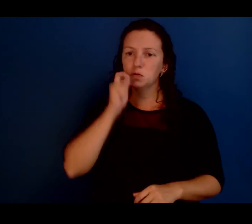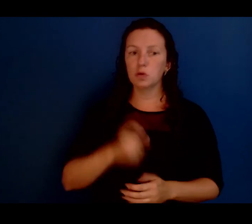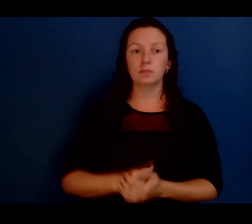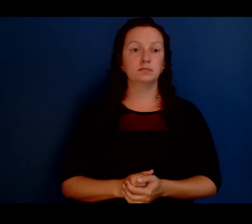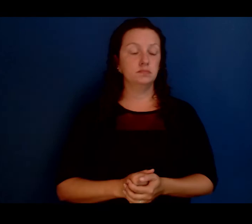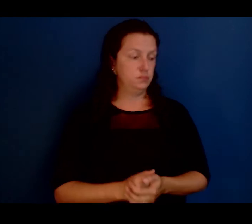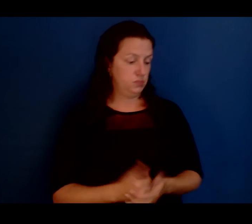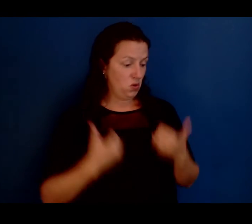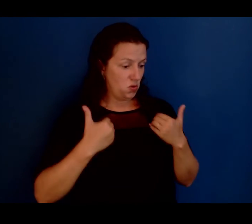really cool. You think about it you've got a pile of